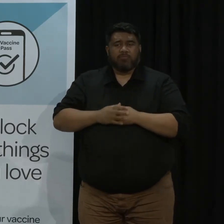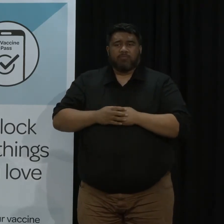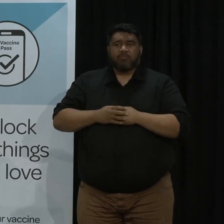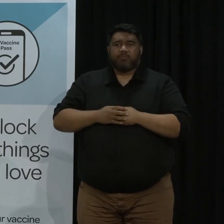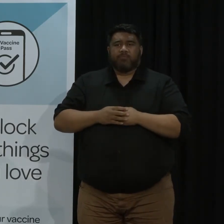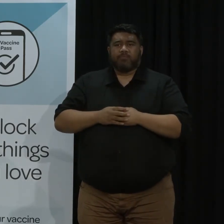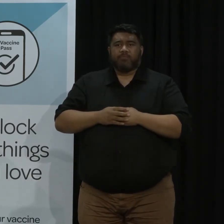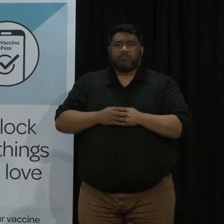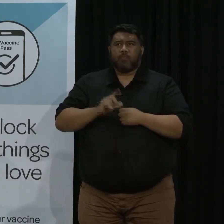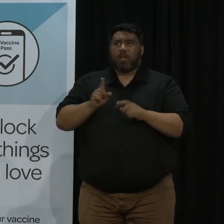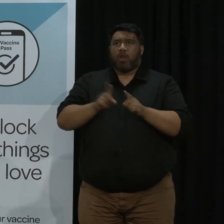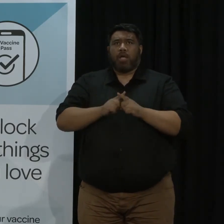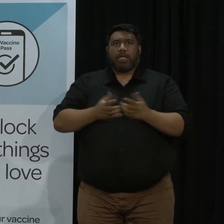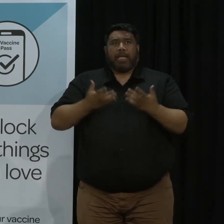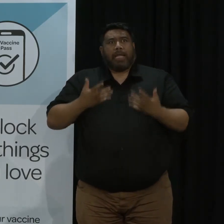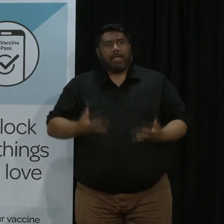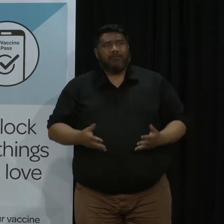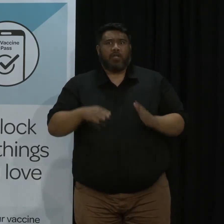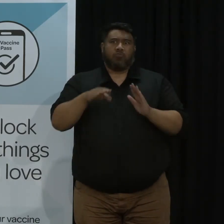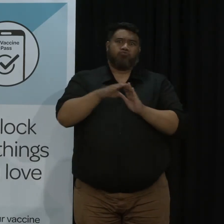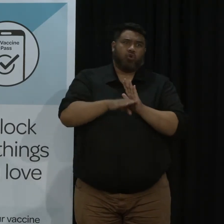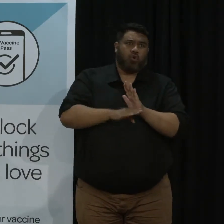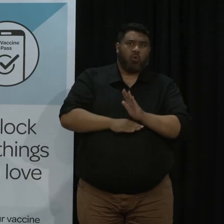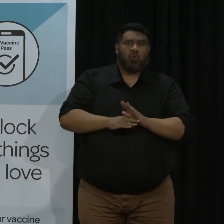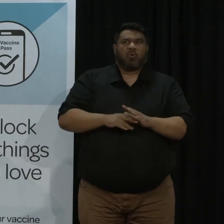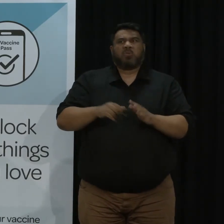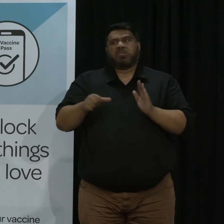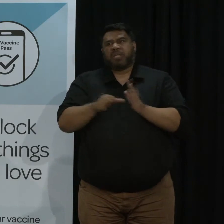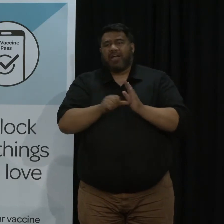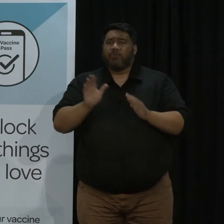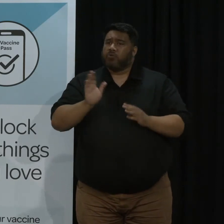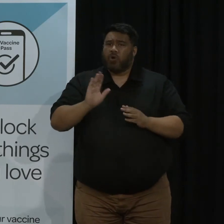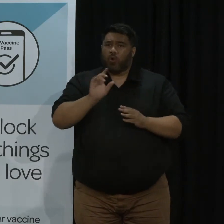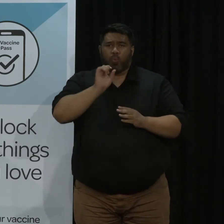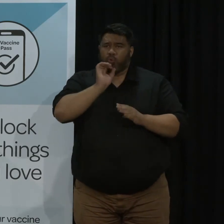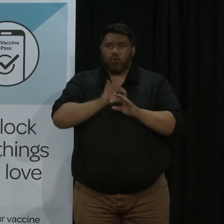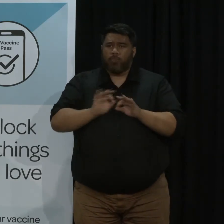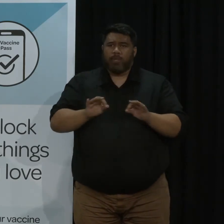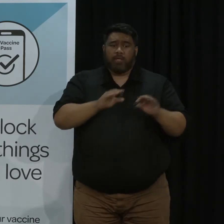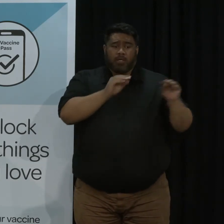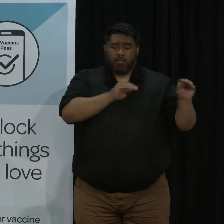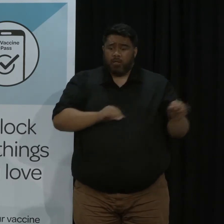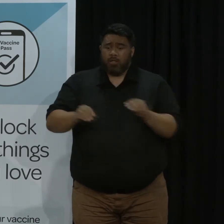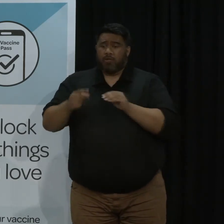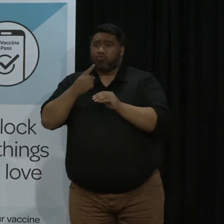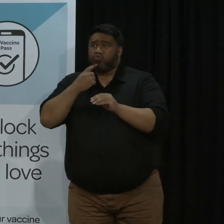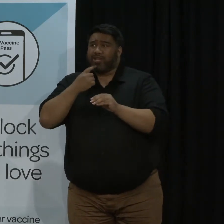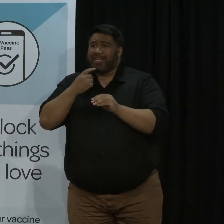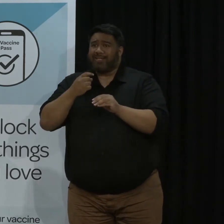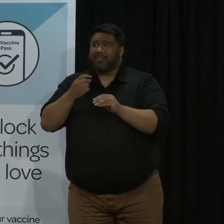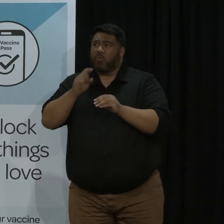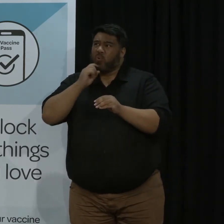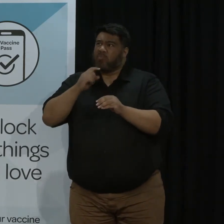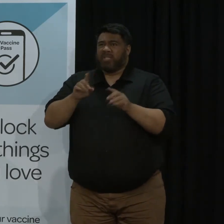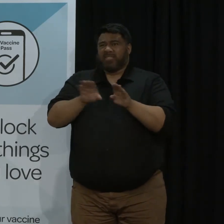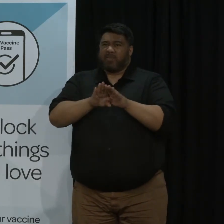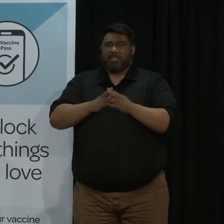vaccine passes add extra protection but the idea of it being heavily restricted, I